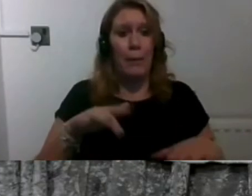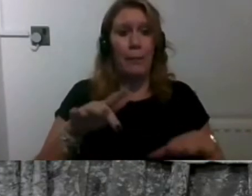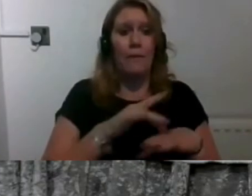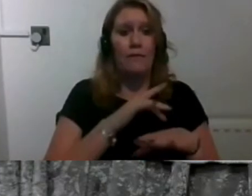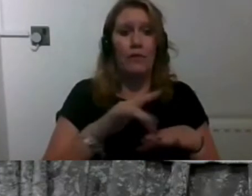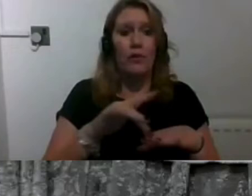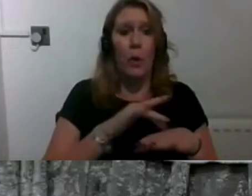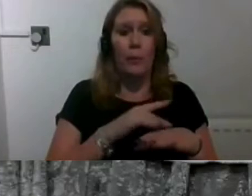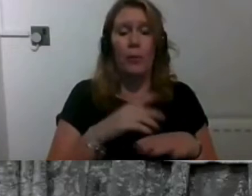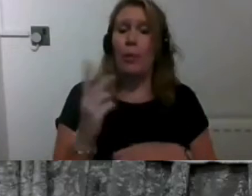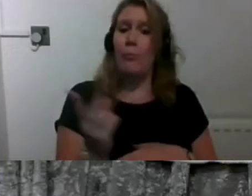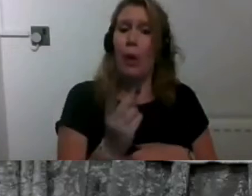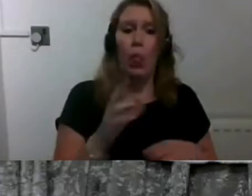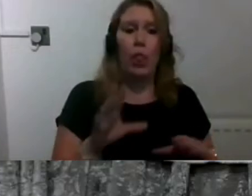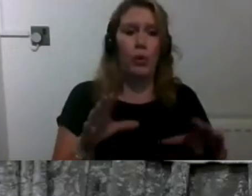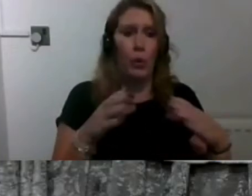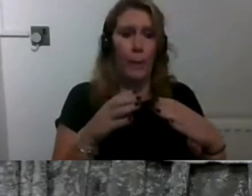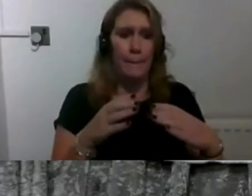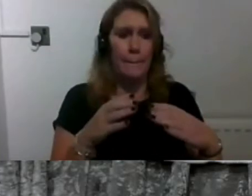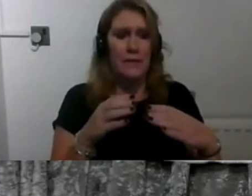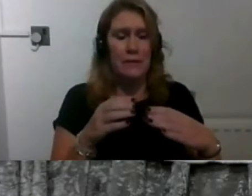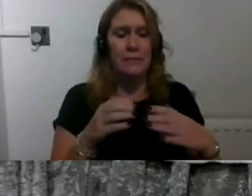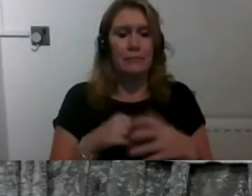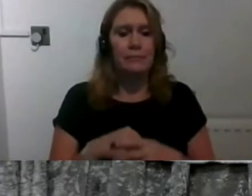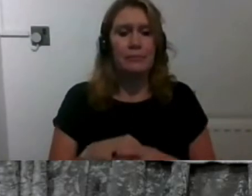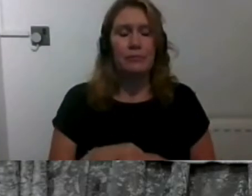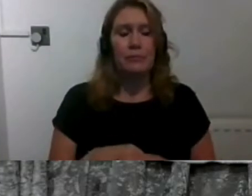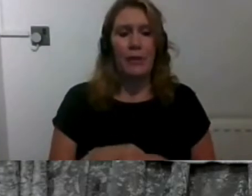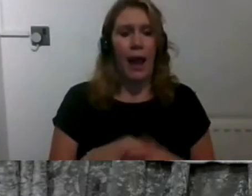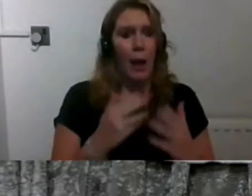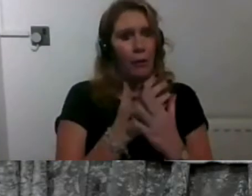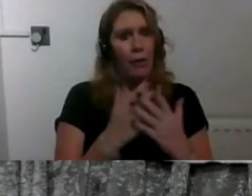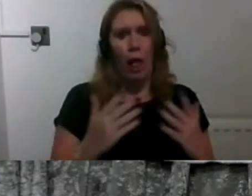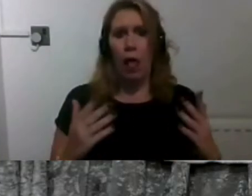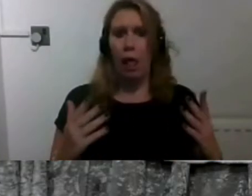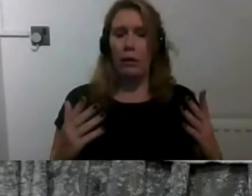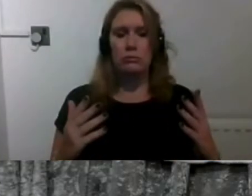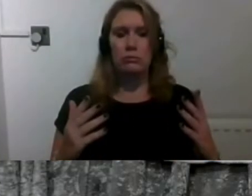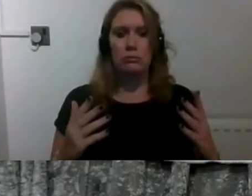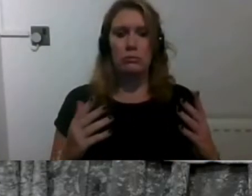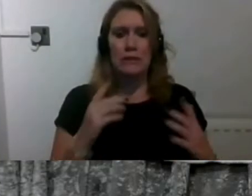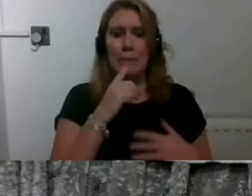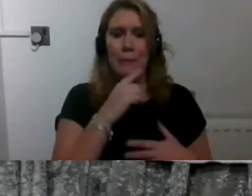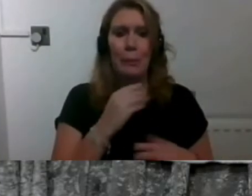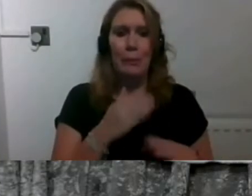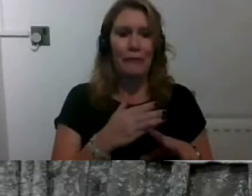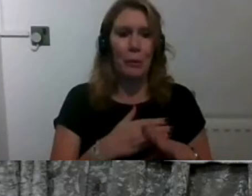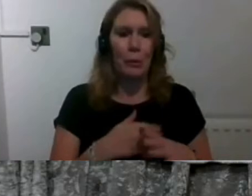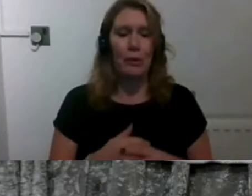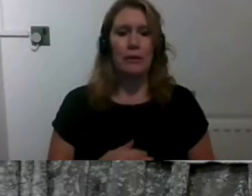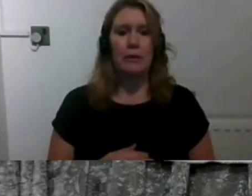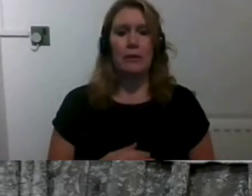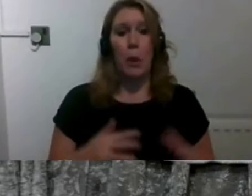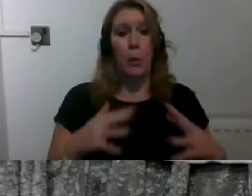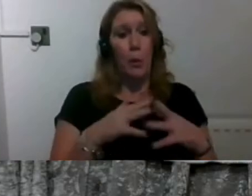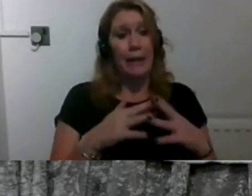and also with many others. In fact Wendy, we have got a moment, why don't you just introduce yourself and tell us the name of